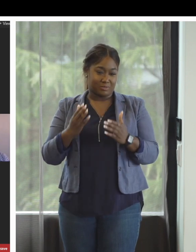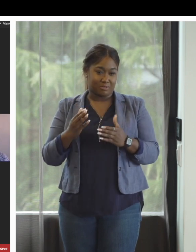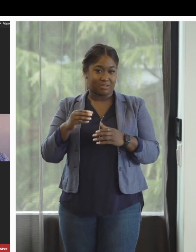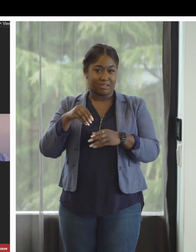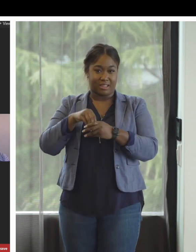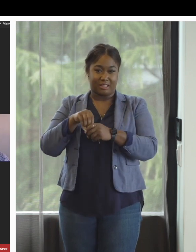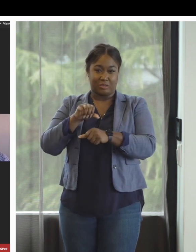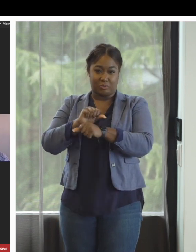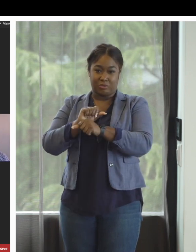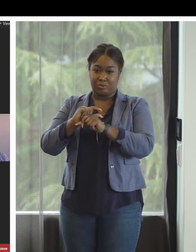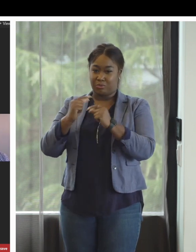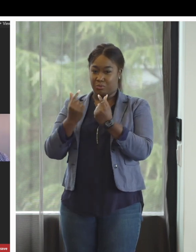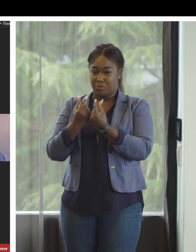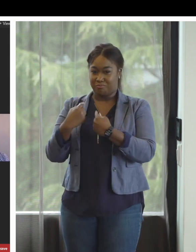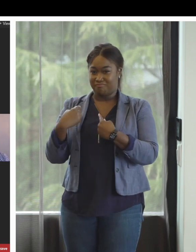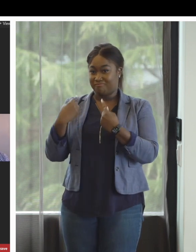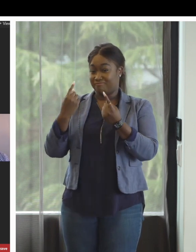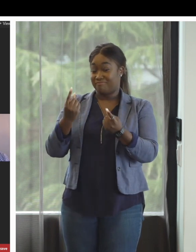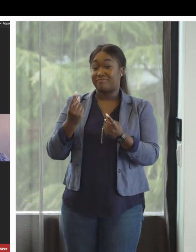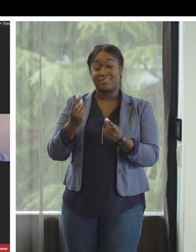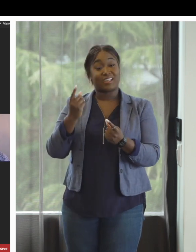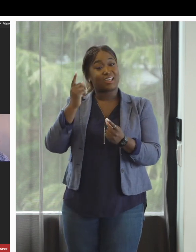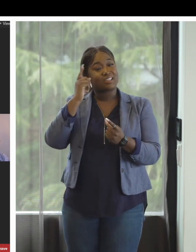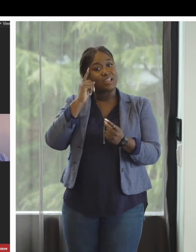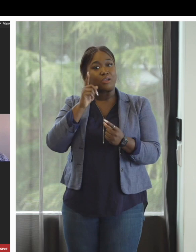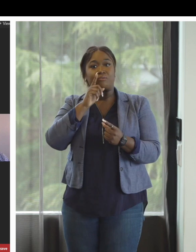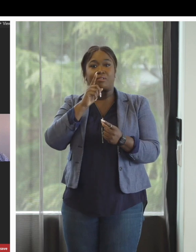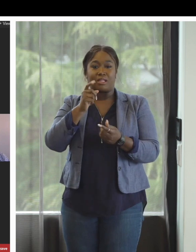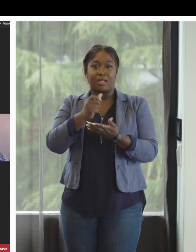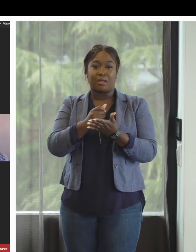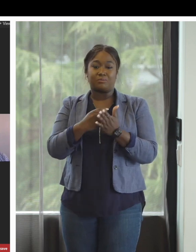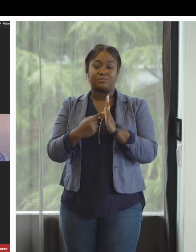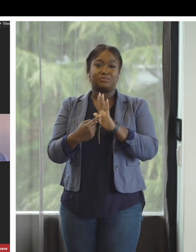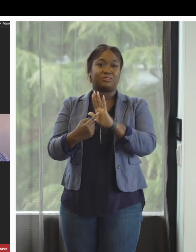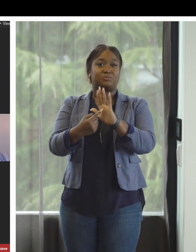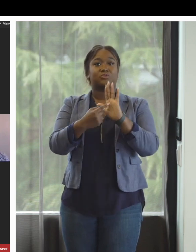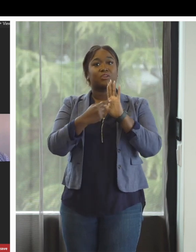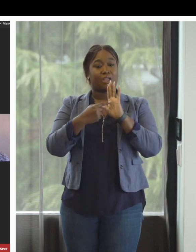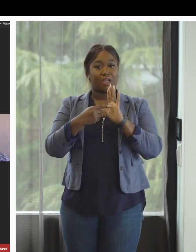And it's just helps to demonstrate the interest in